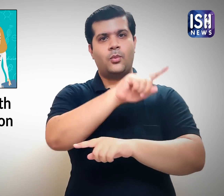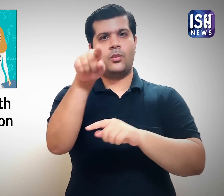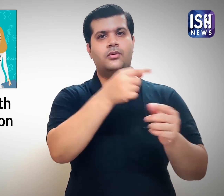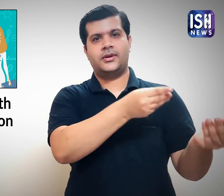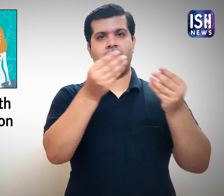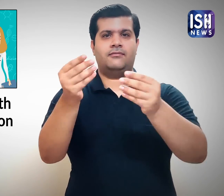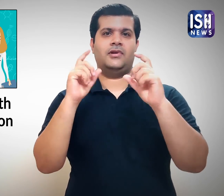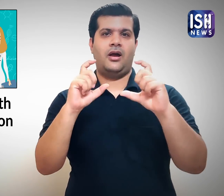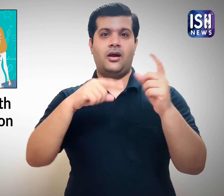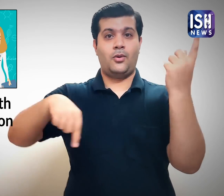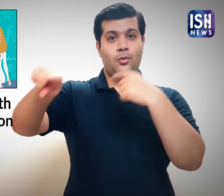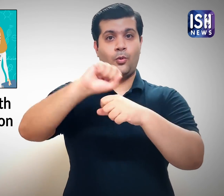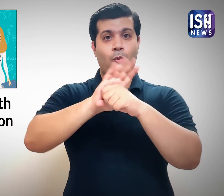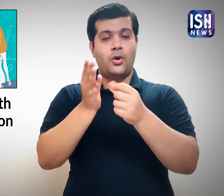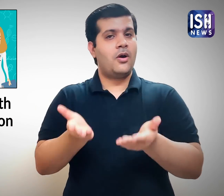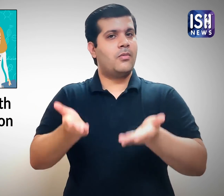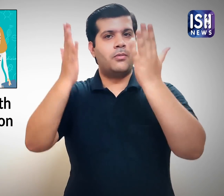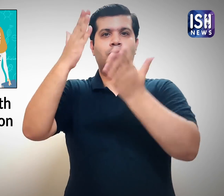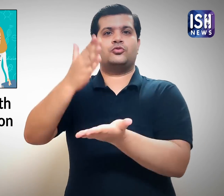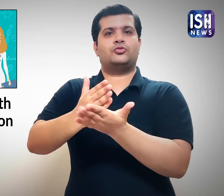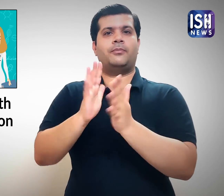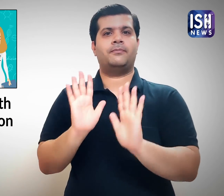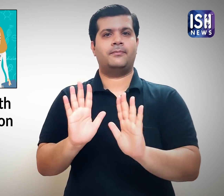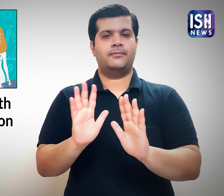so that they can care for us and stop the infections.